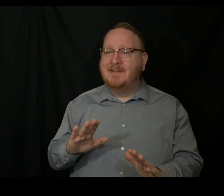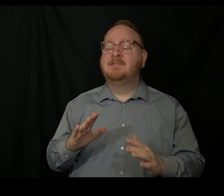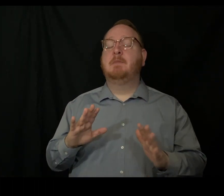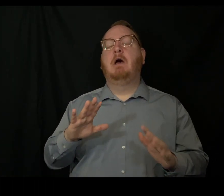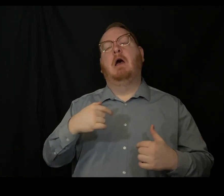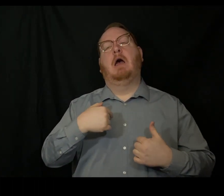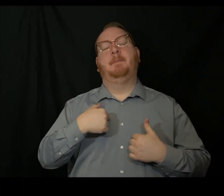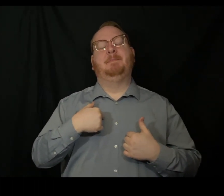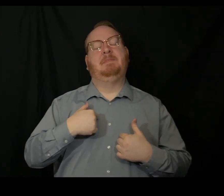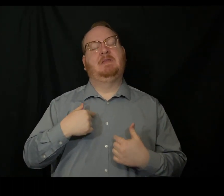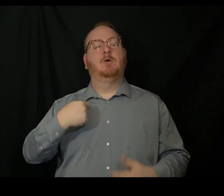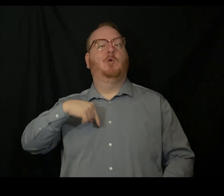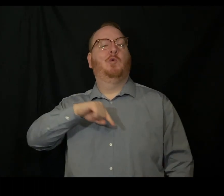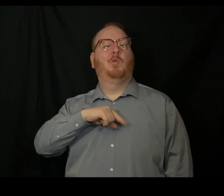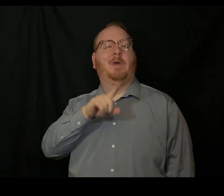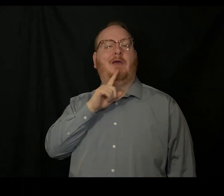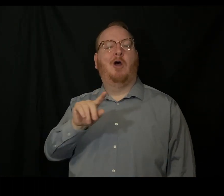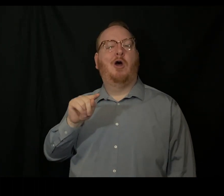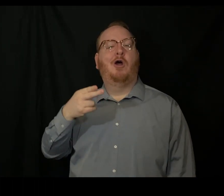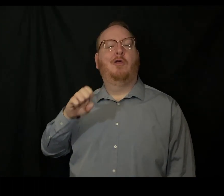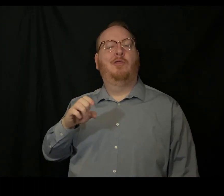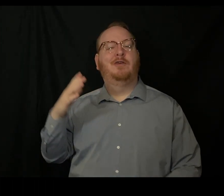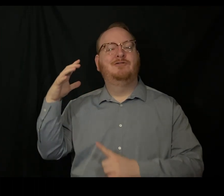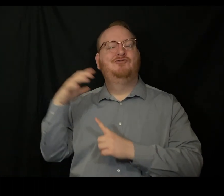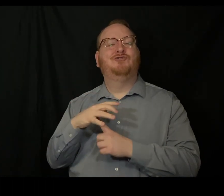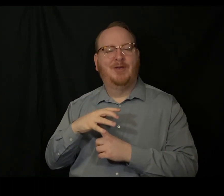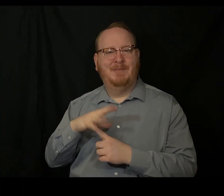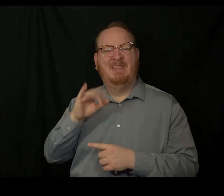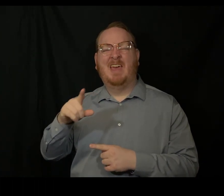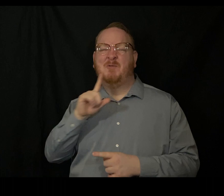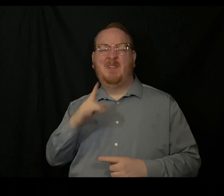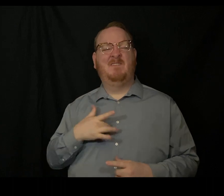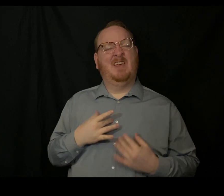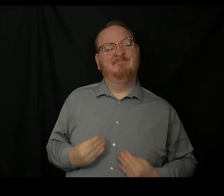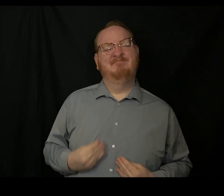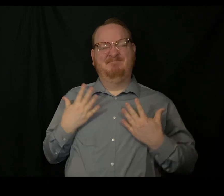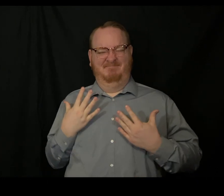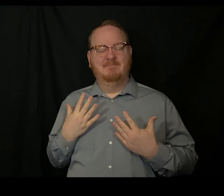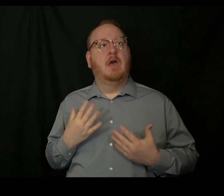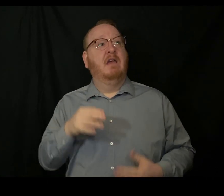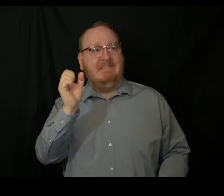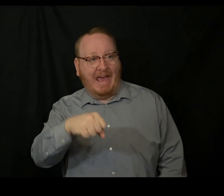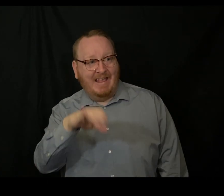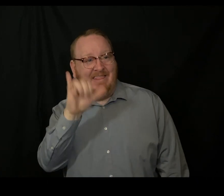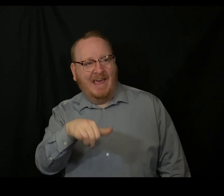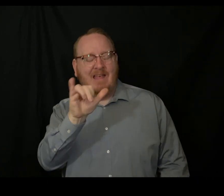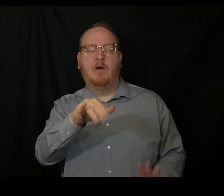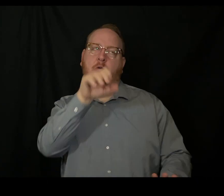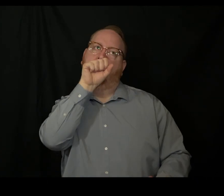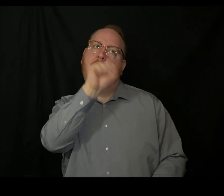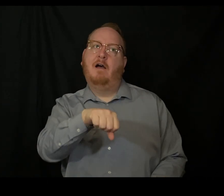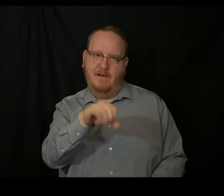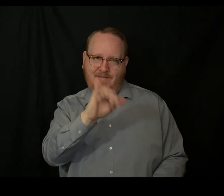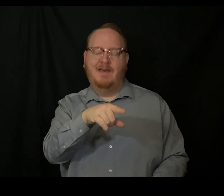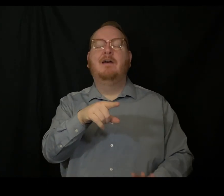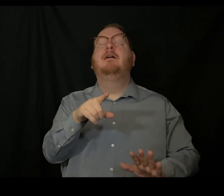We are the champions is great. Gone. You know to pumped you up. Tabby Belhorn: Yeah, I love them. Janel Frost: I love them all. Thank you, Tabby. There are a